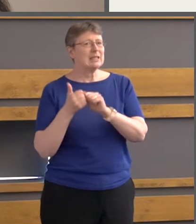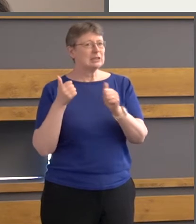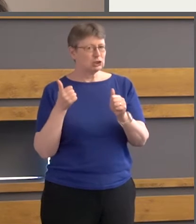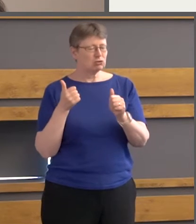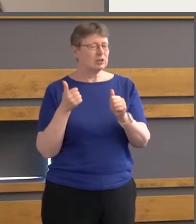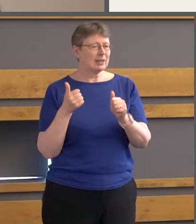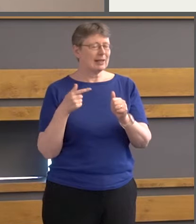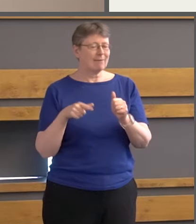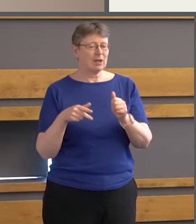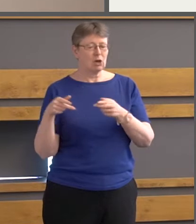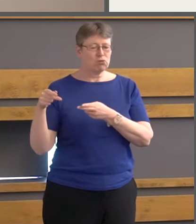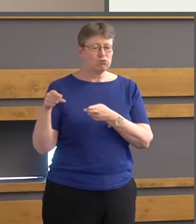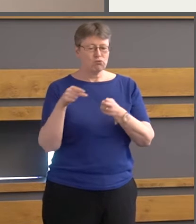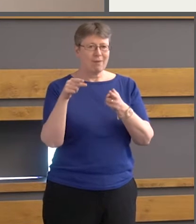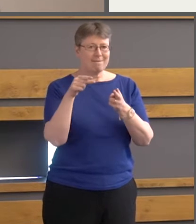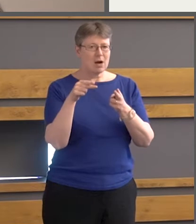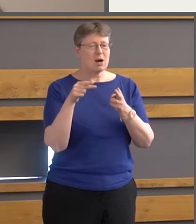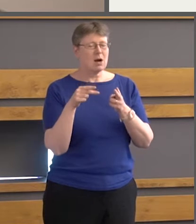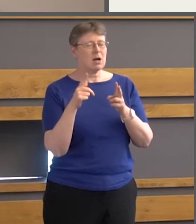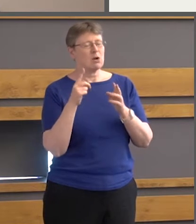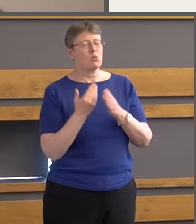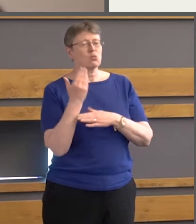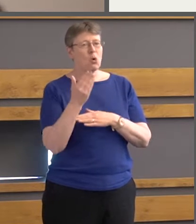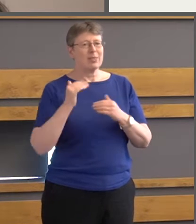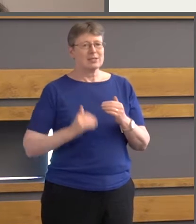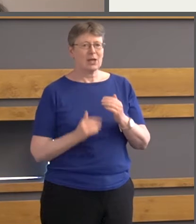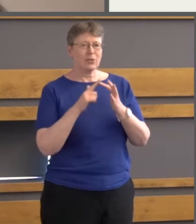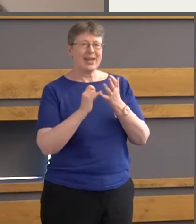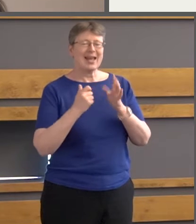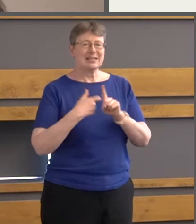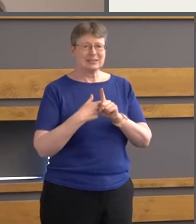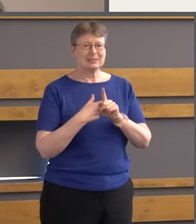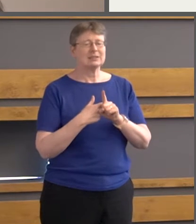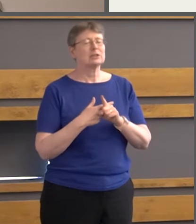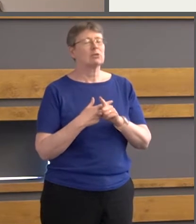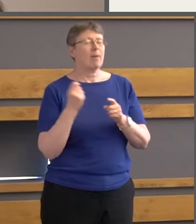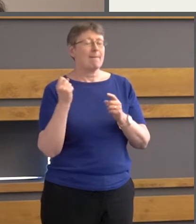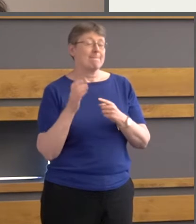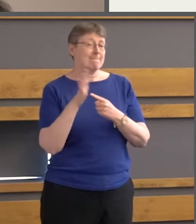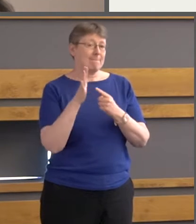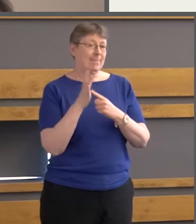with the River North and South Esk running through it. And there were two main trades, coal mining and paper milling.